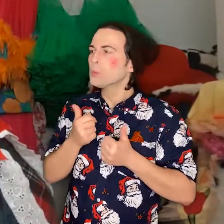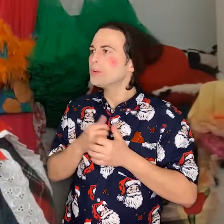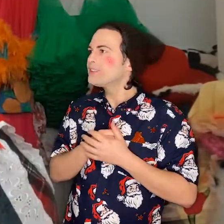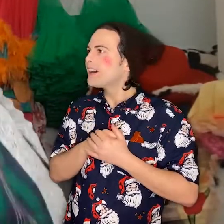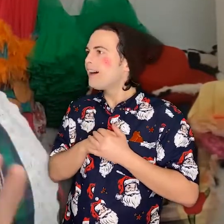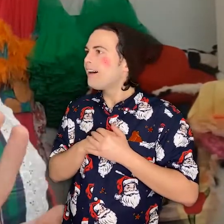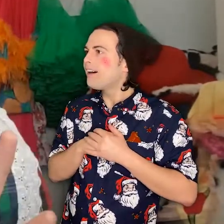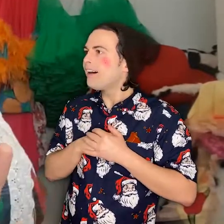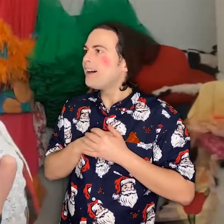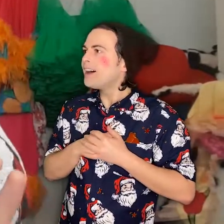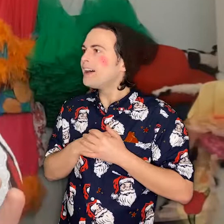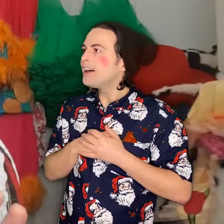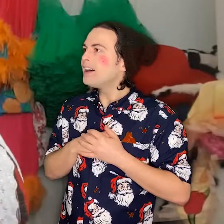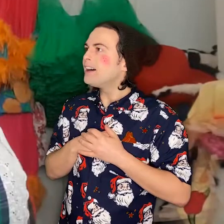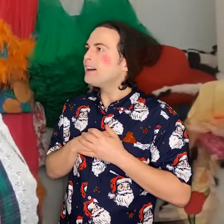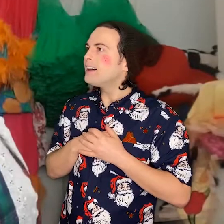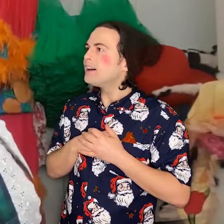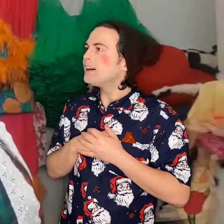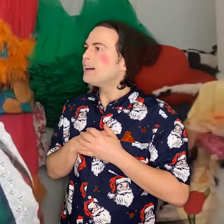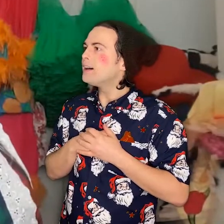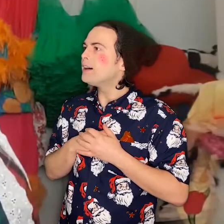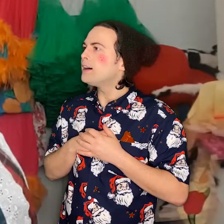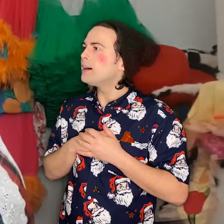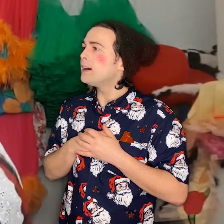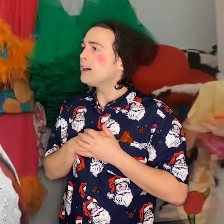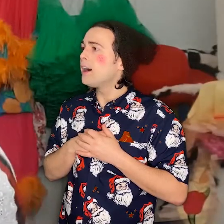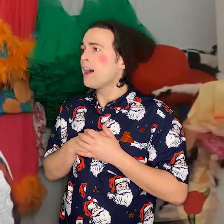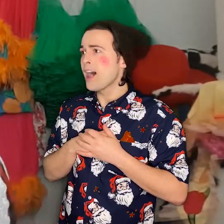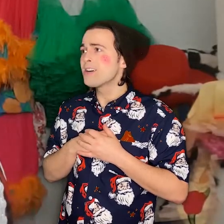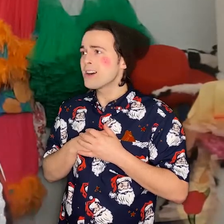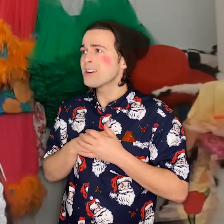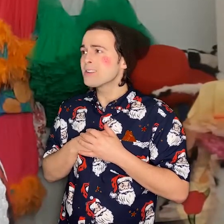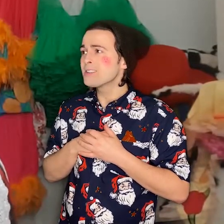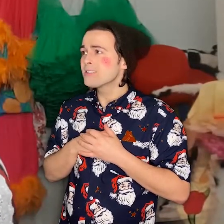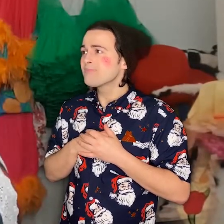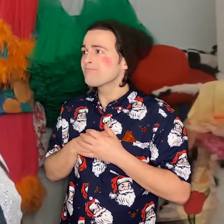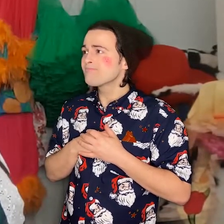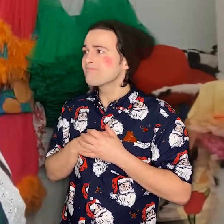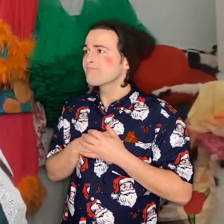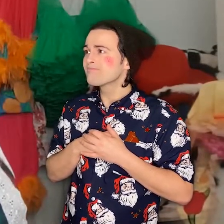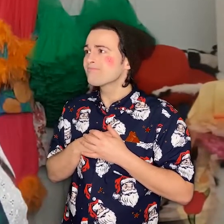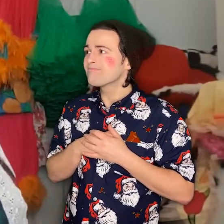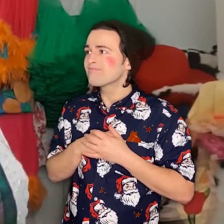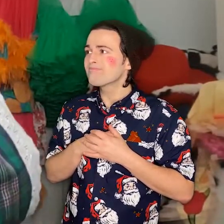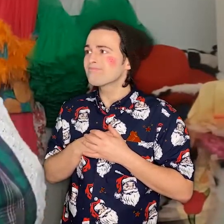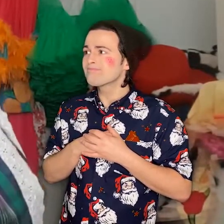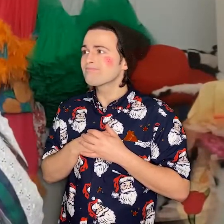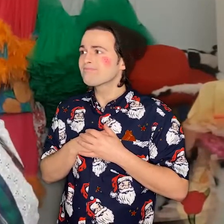But like i was saying, I was terrified that i might miss out on my Christmas dinner